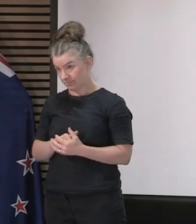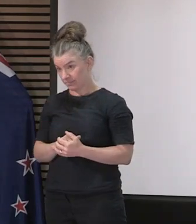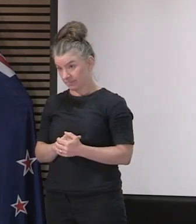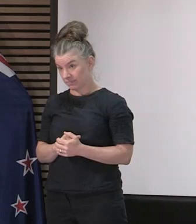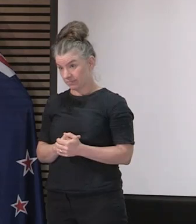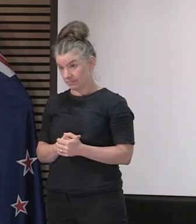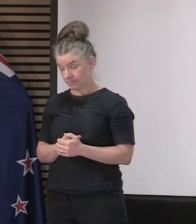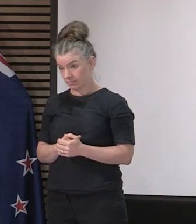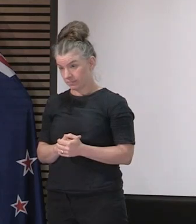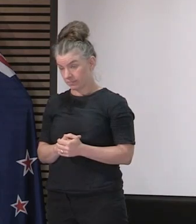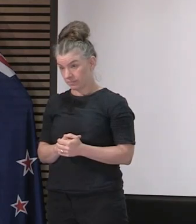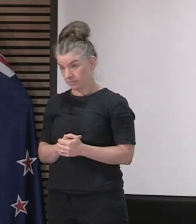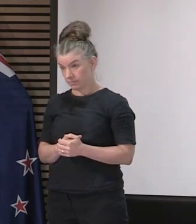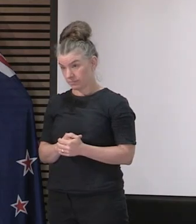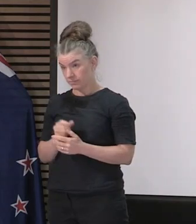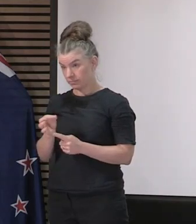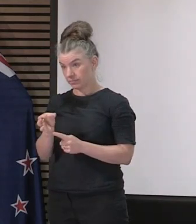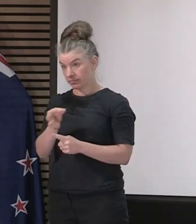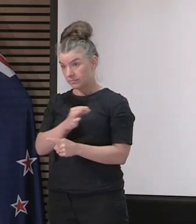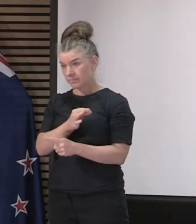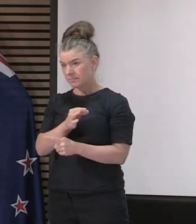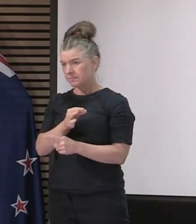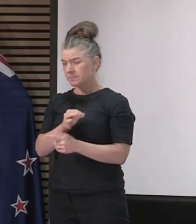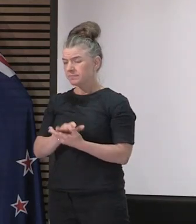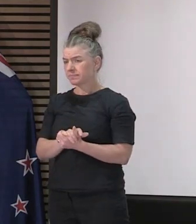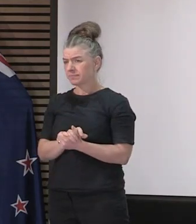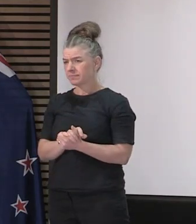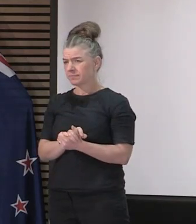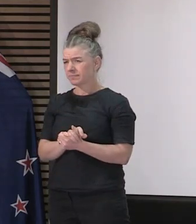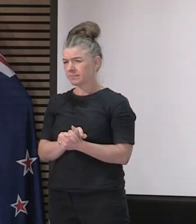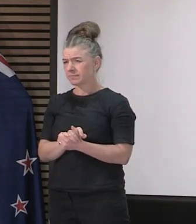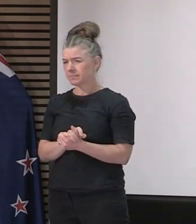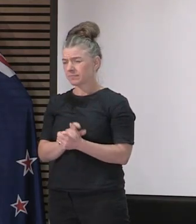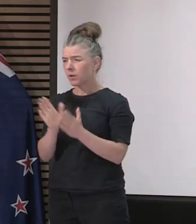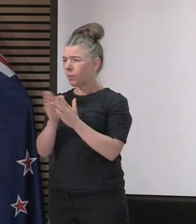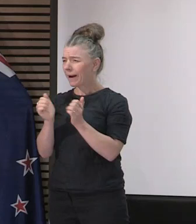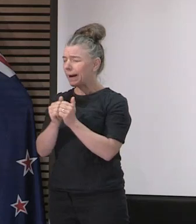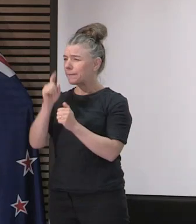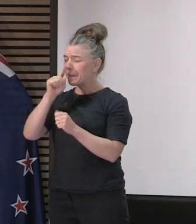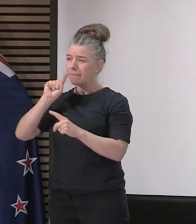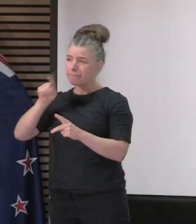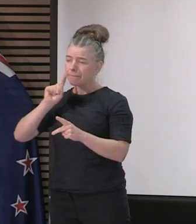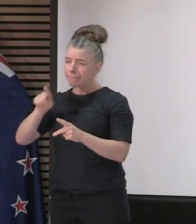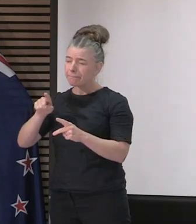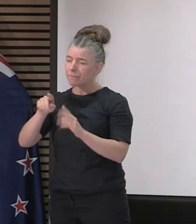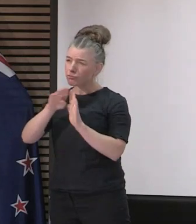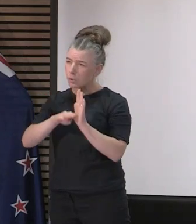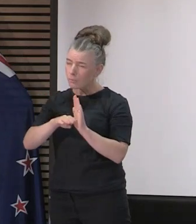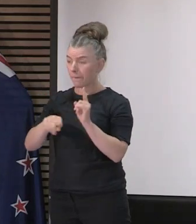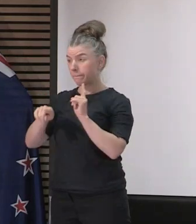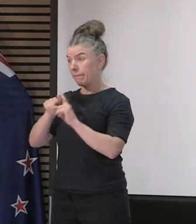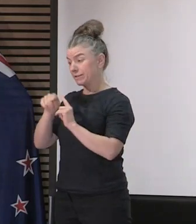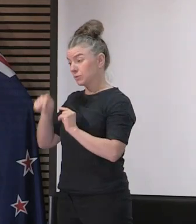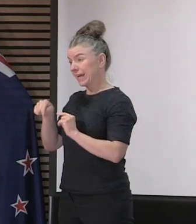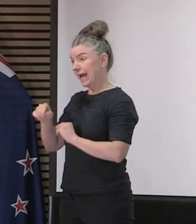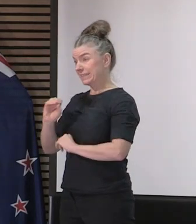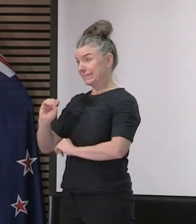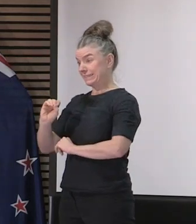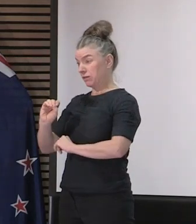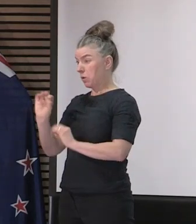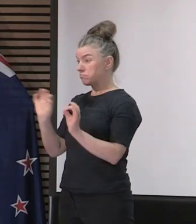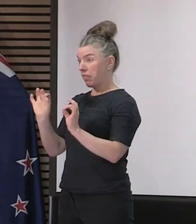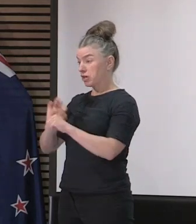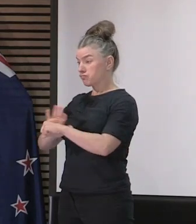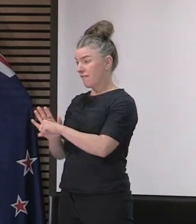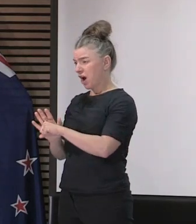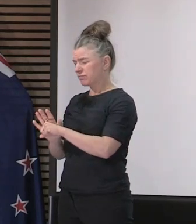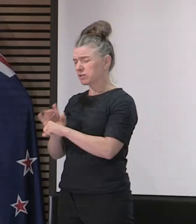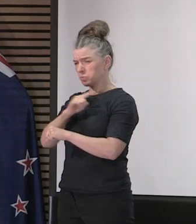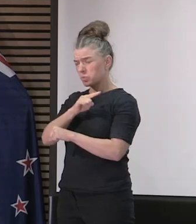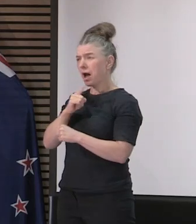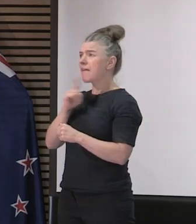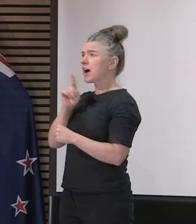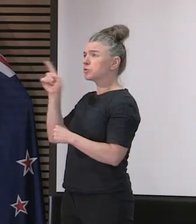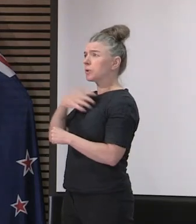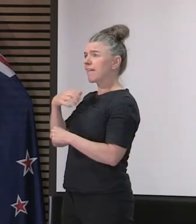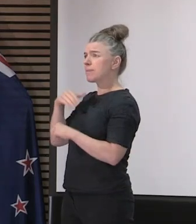level two, do you have any